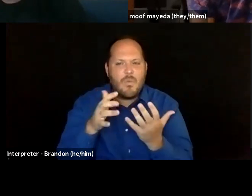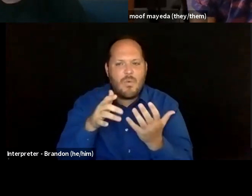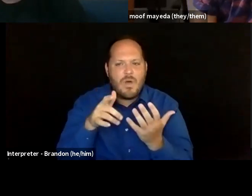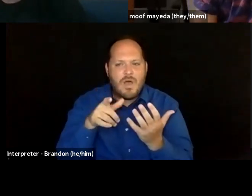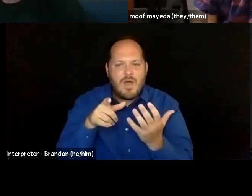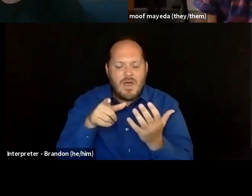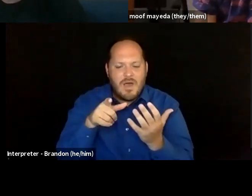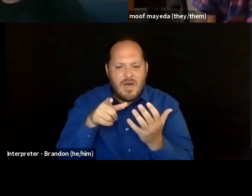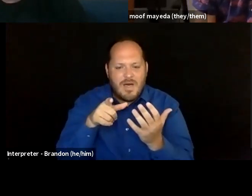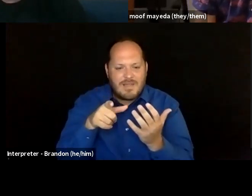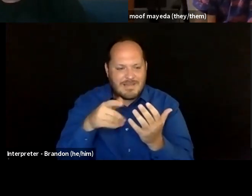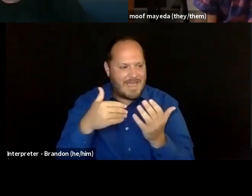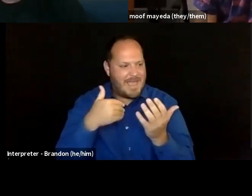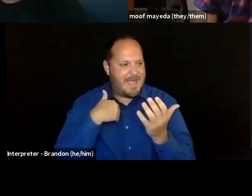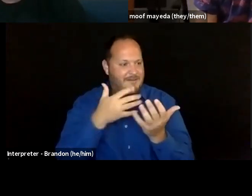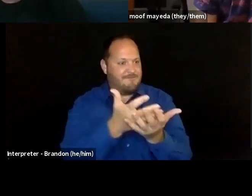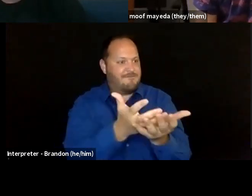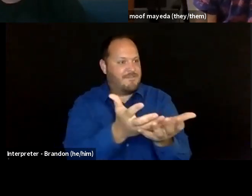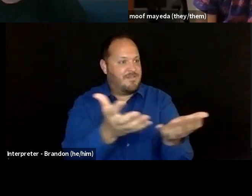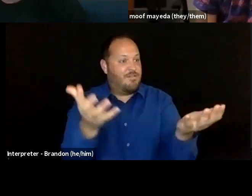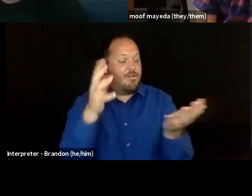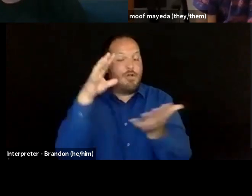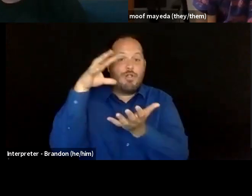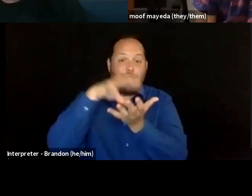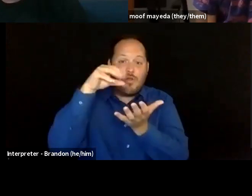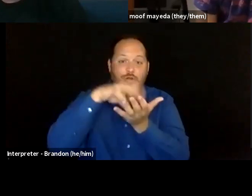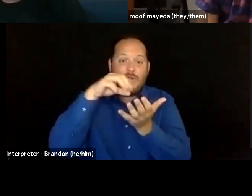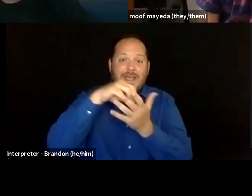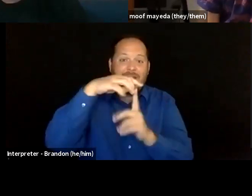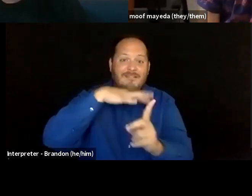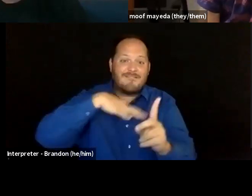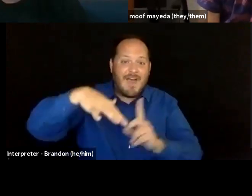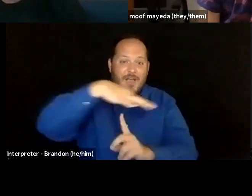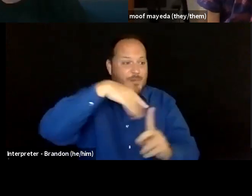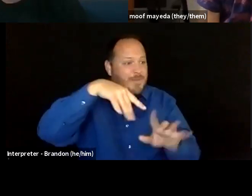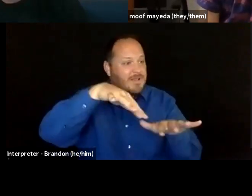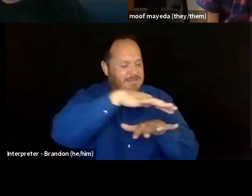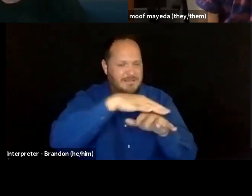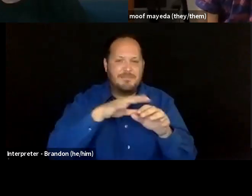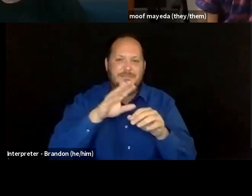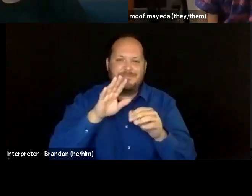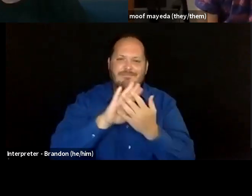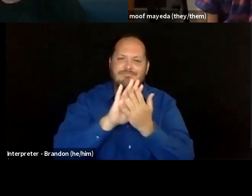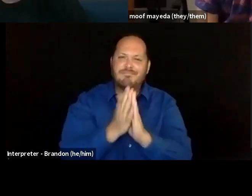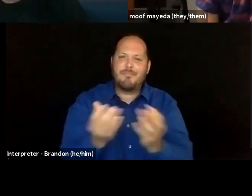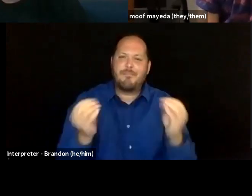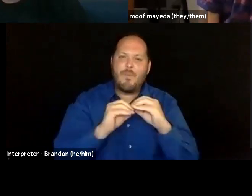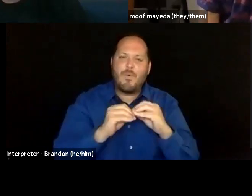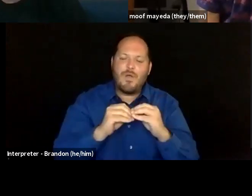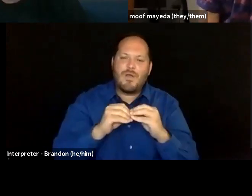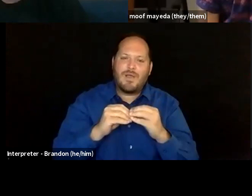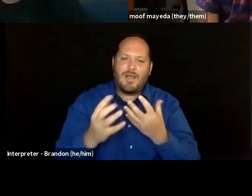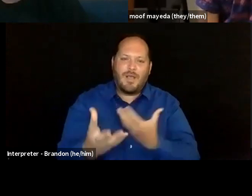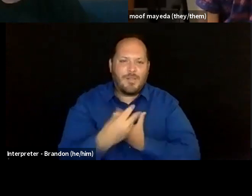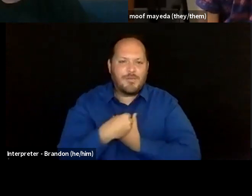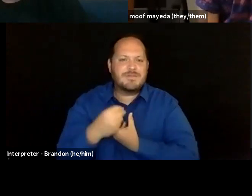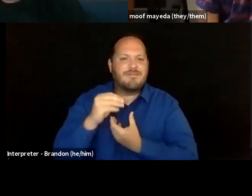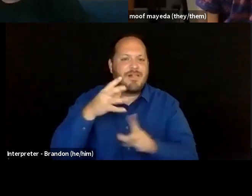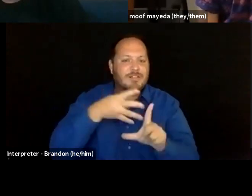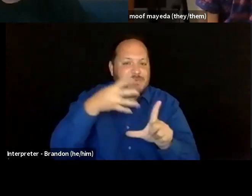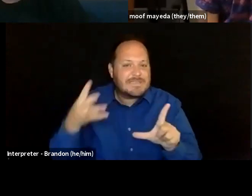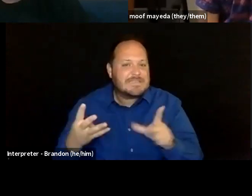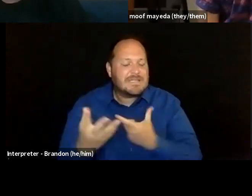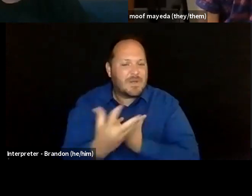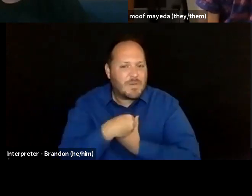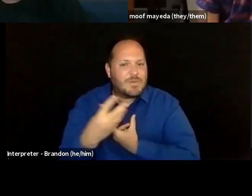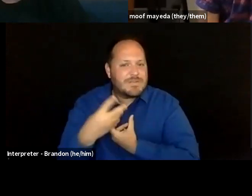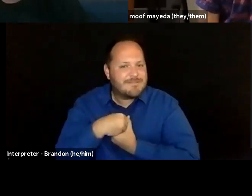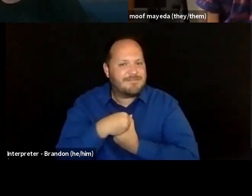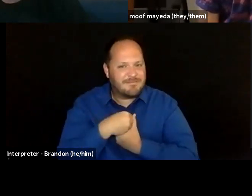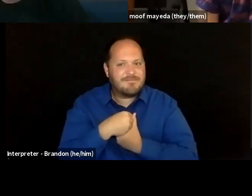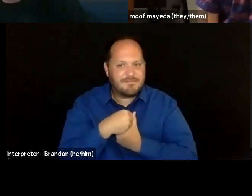I know for me I'm a classic lesbian I'm at home and I'm at